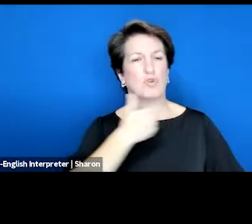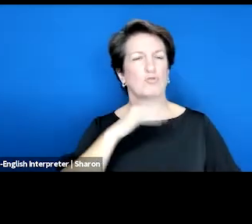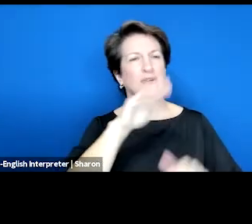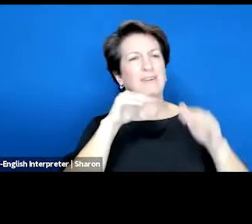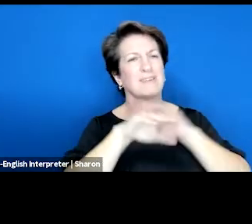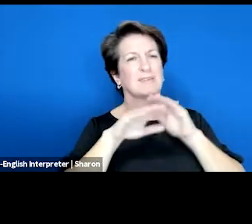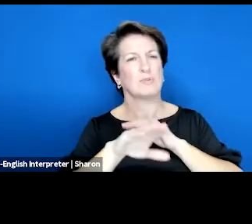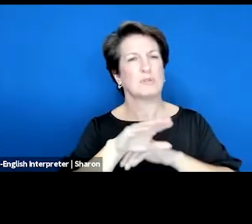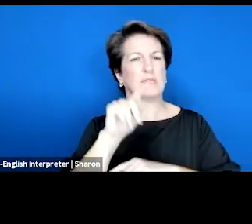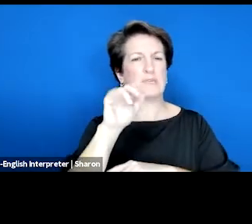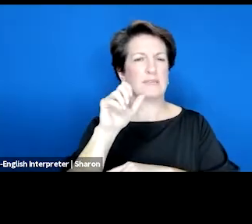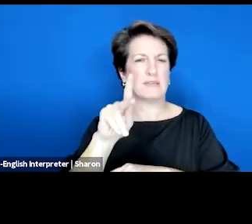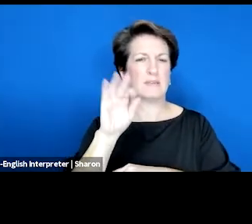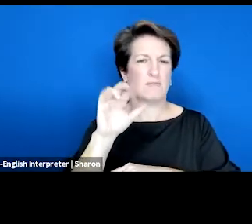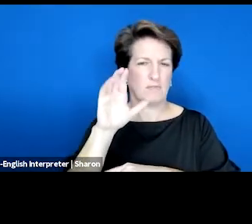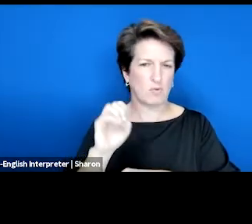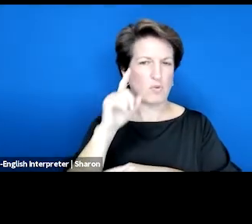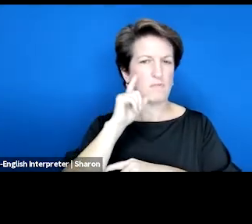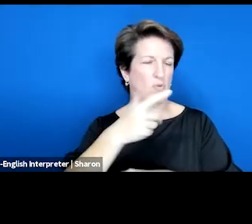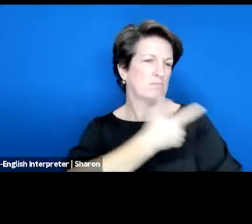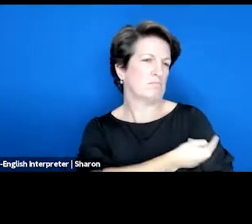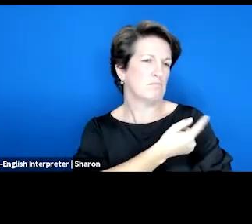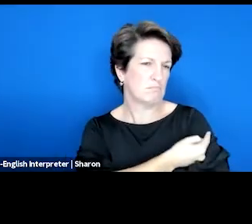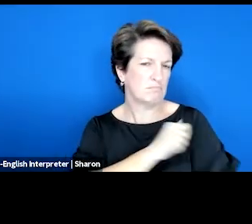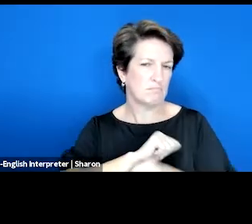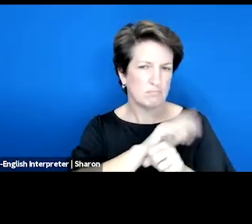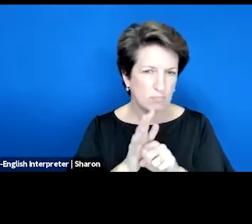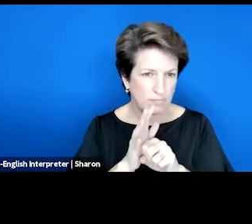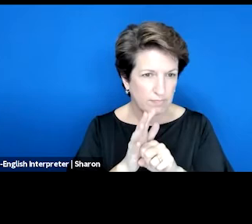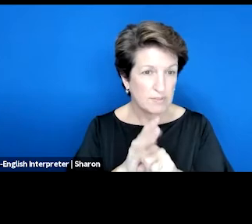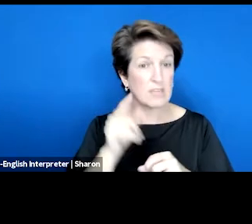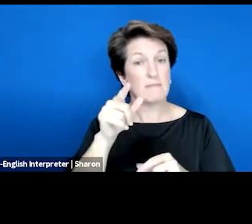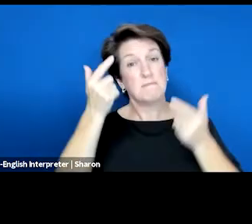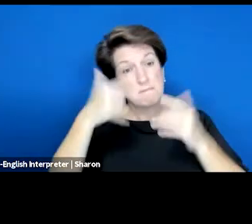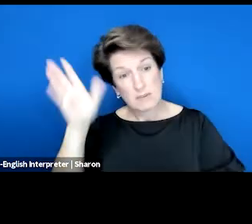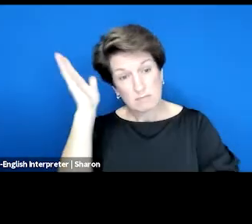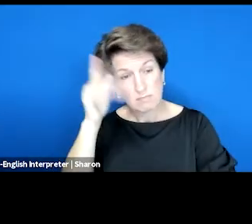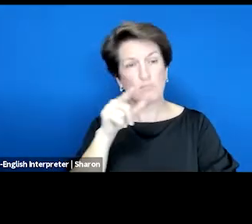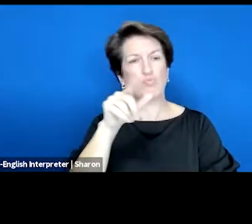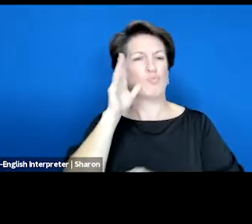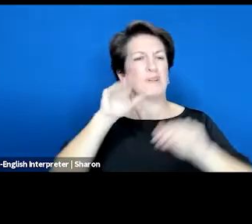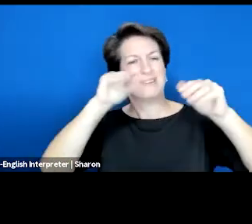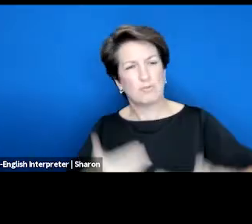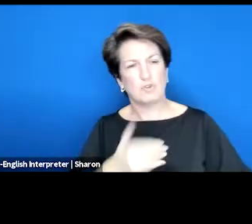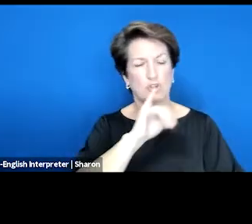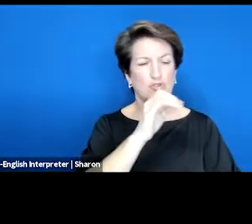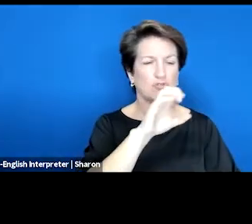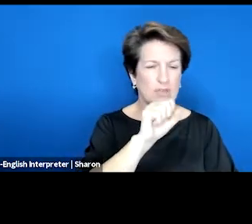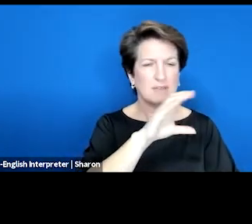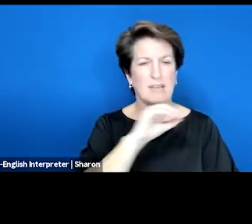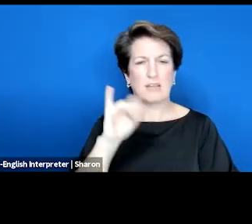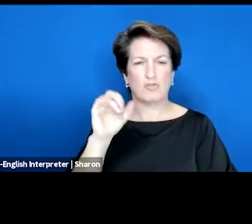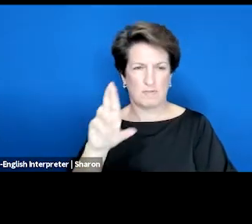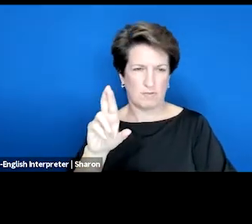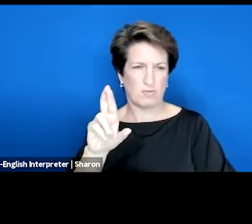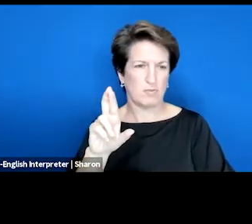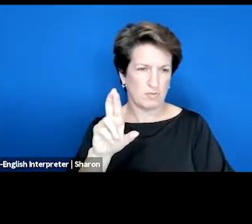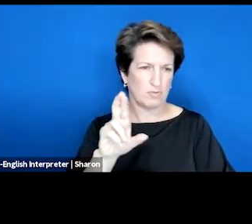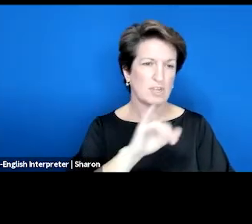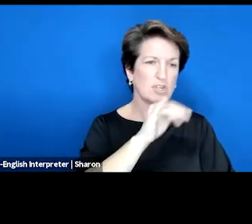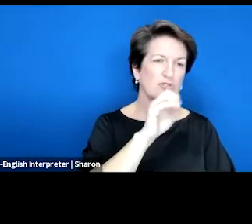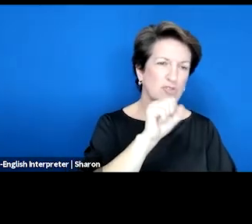you for honoring that. You will see the slide with the agenda next.